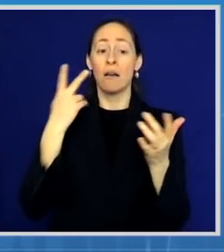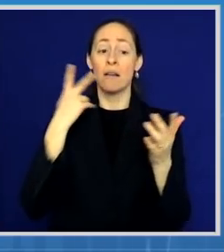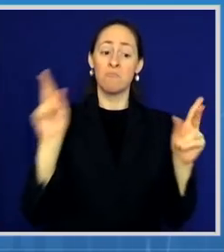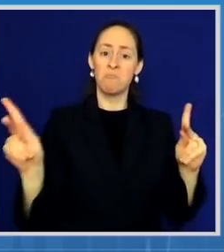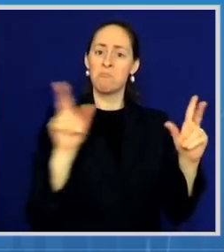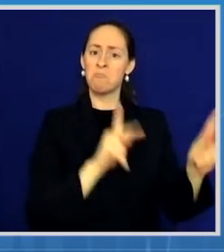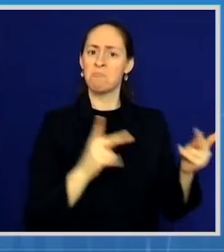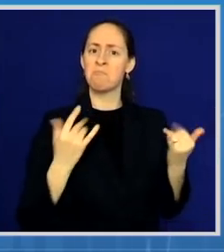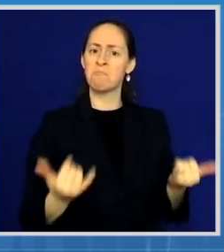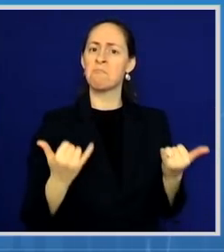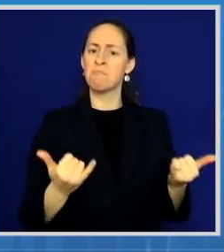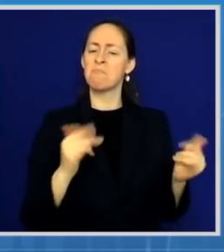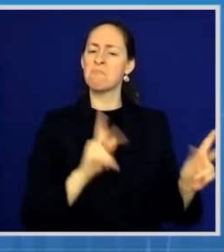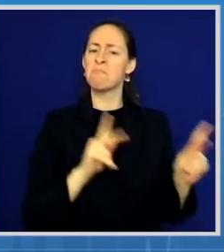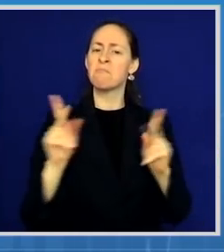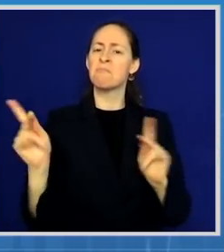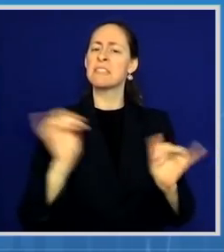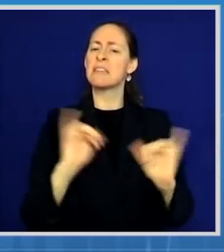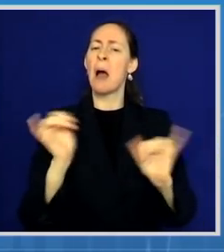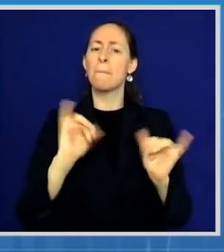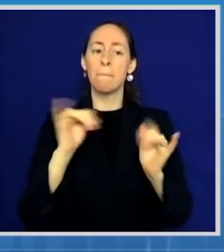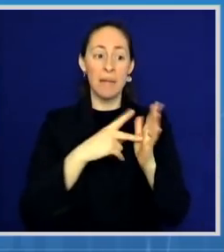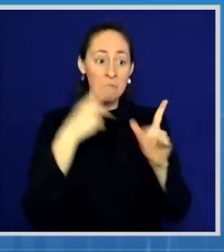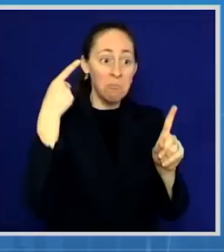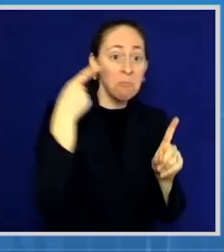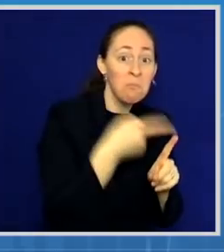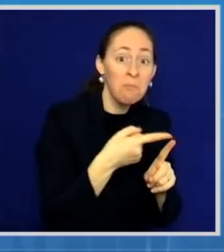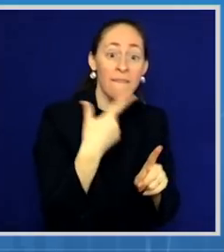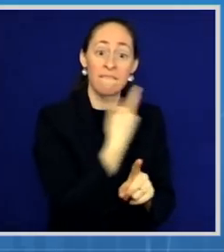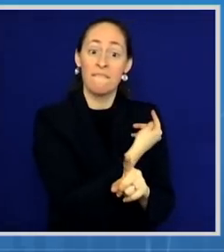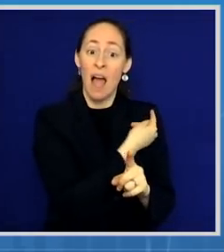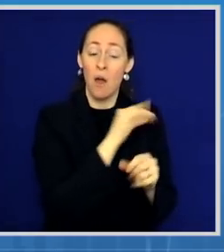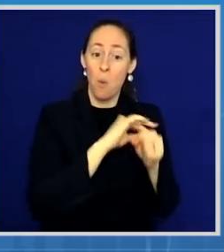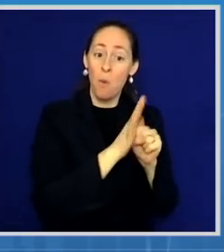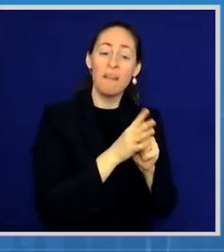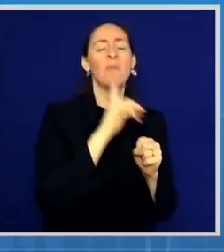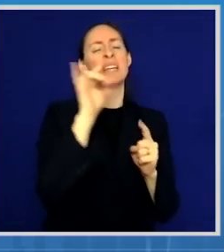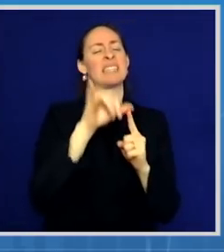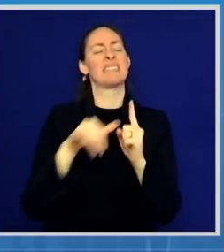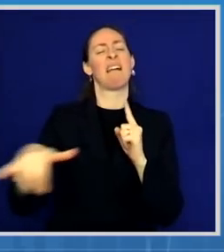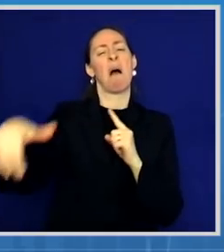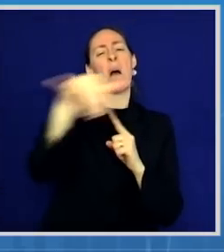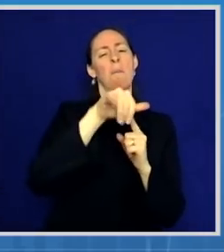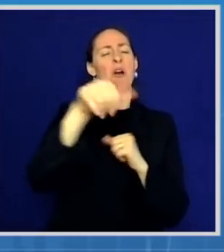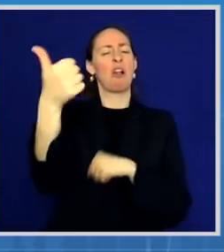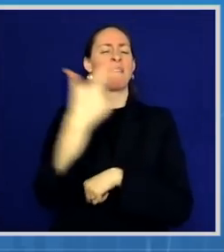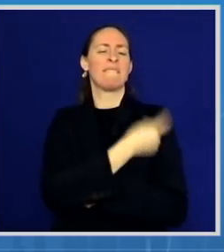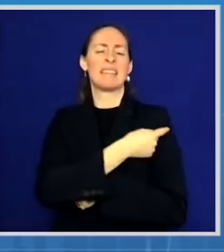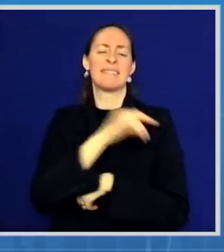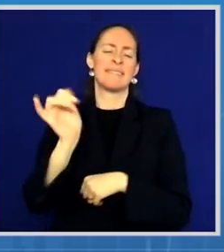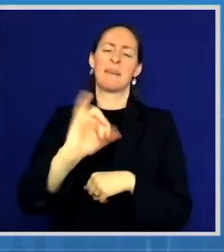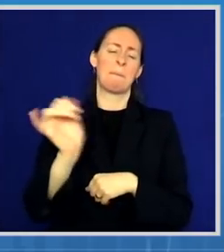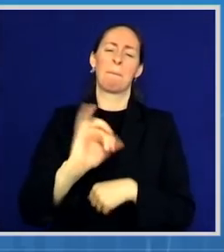Next slide. So let's take a quick look at what the guidelines are that we know about the administration.